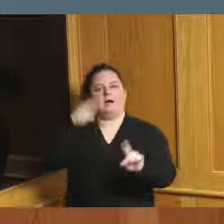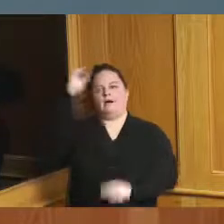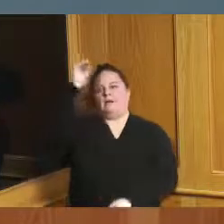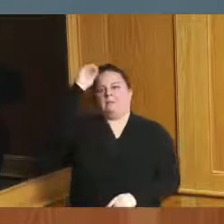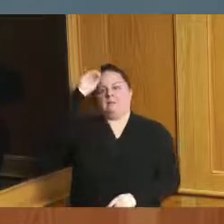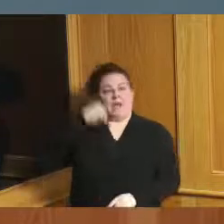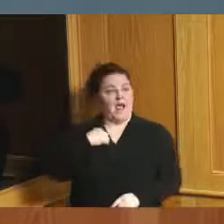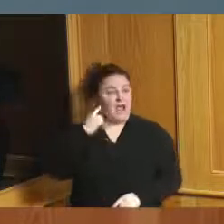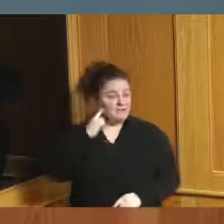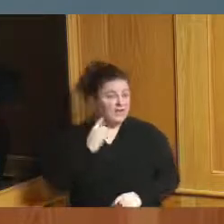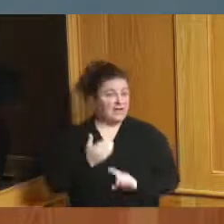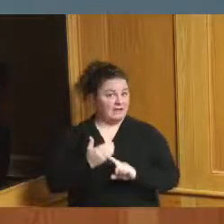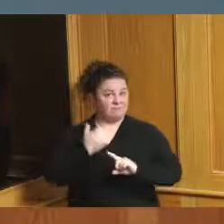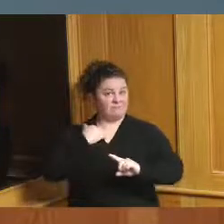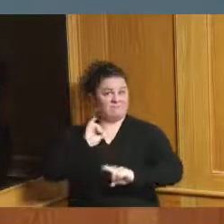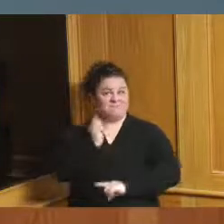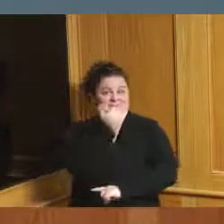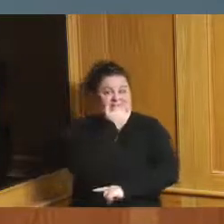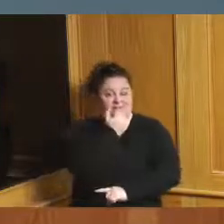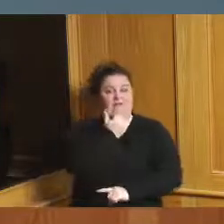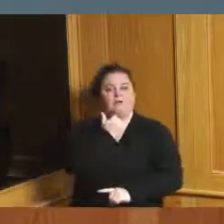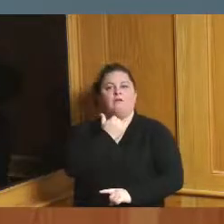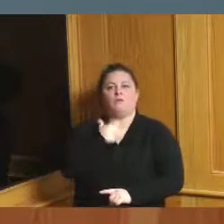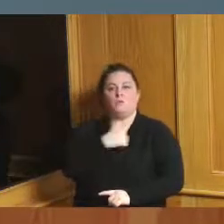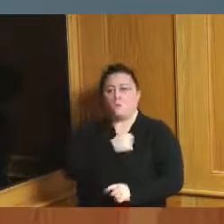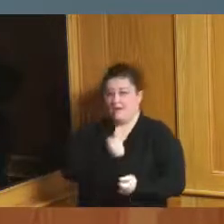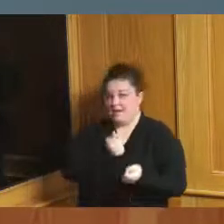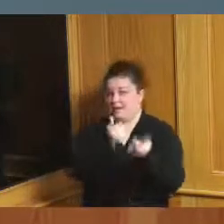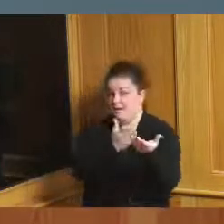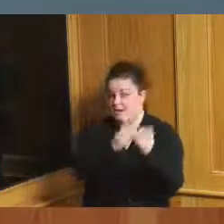when we allowed the department heads to judge who should get it who shouldn't get it